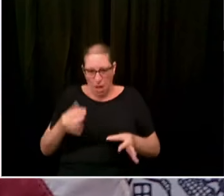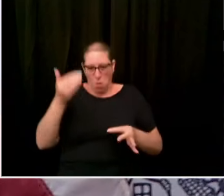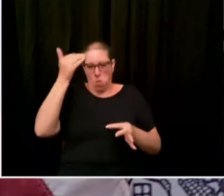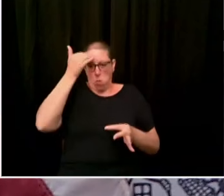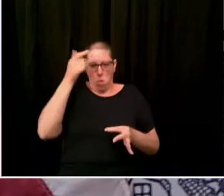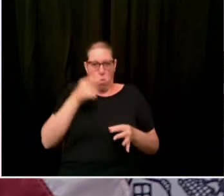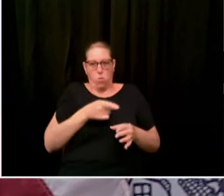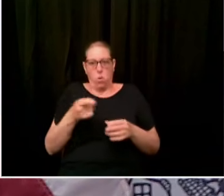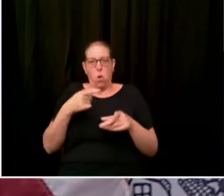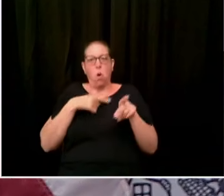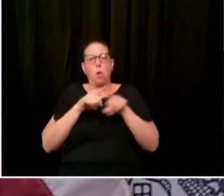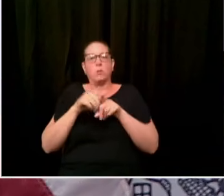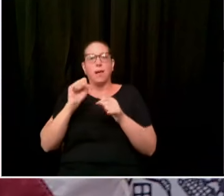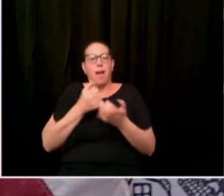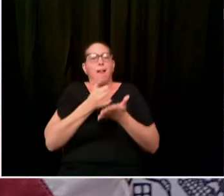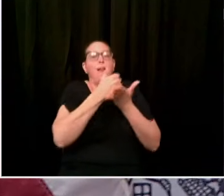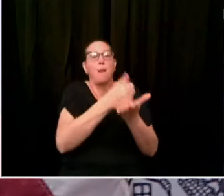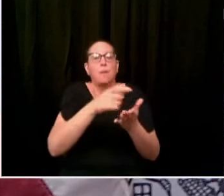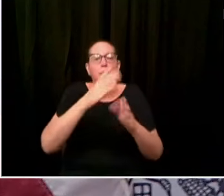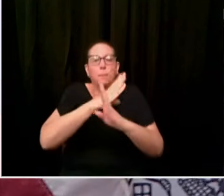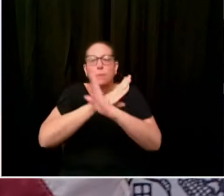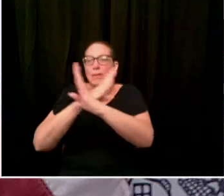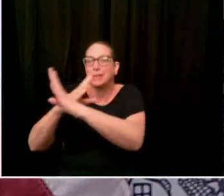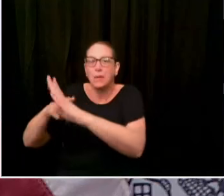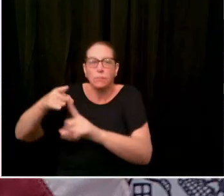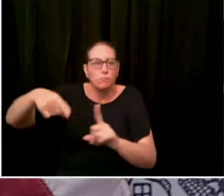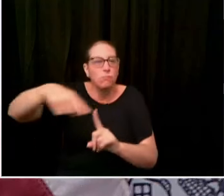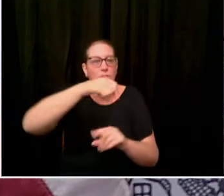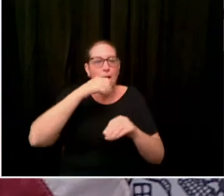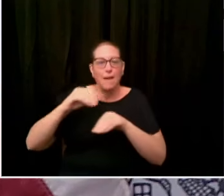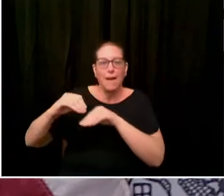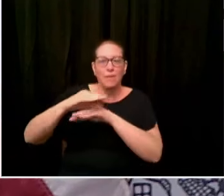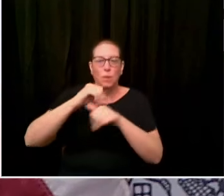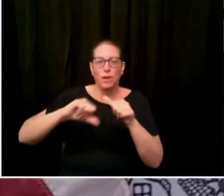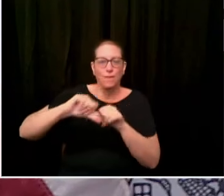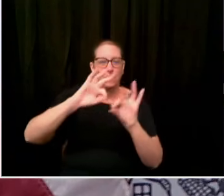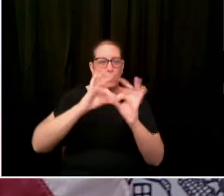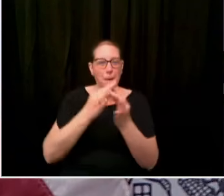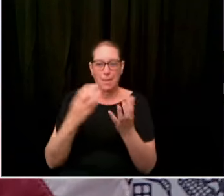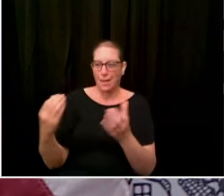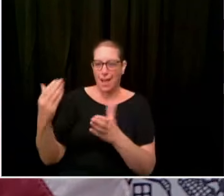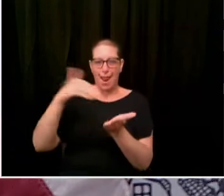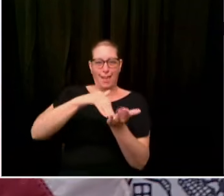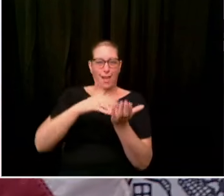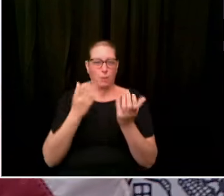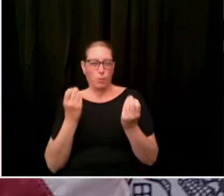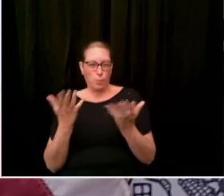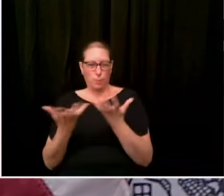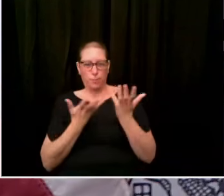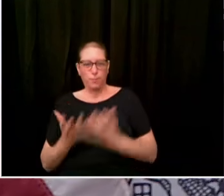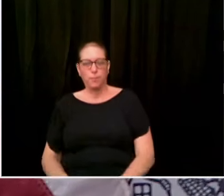HELP US UNDERSTAND AND HELP THEIR FAMILY HELP THEM TO DO WHAT'S SAFEST AND